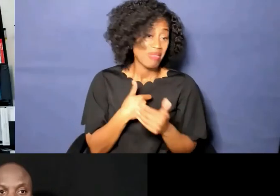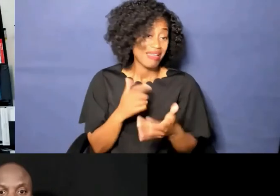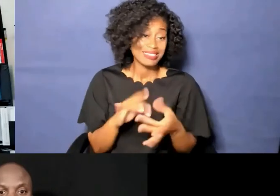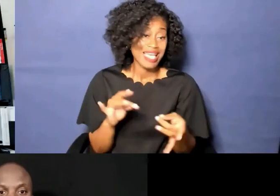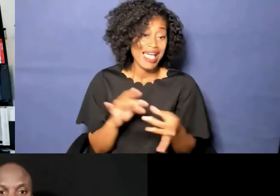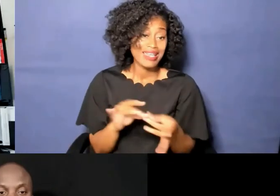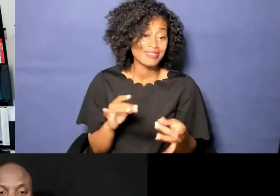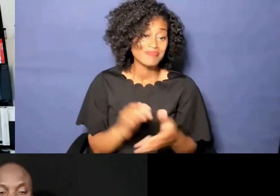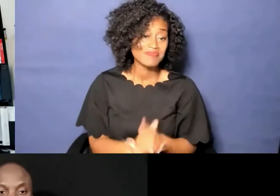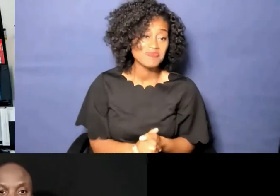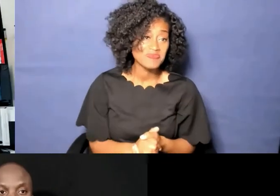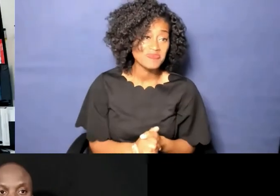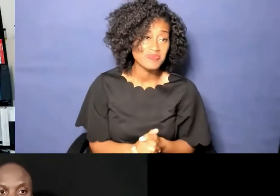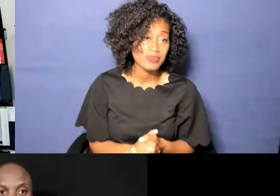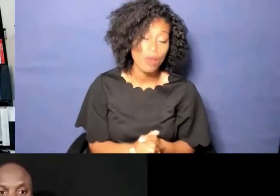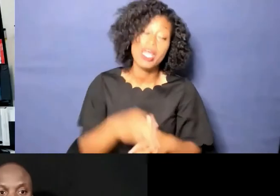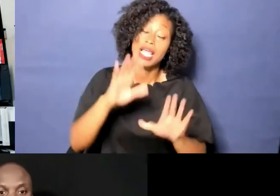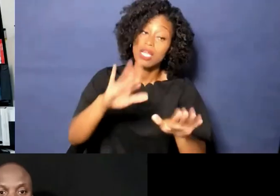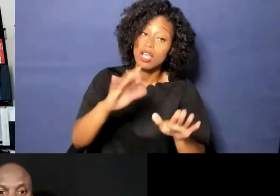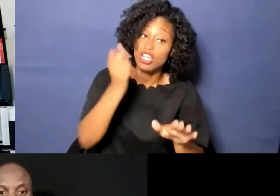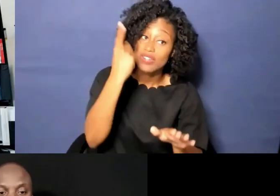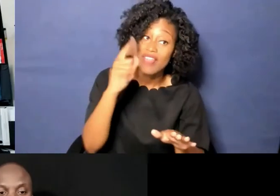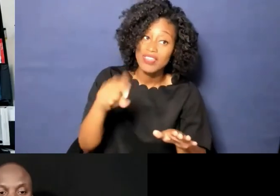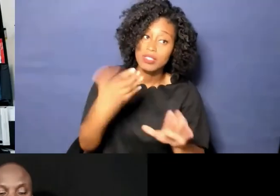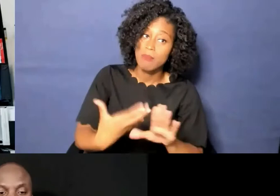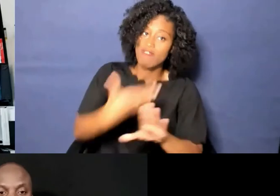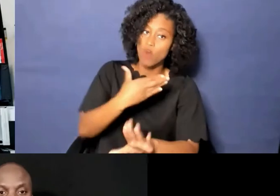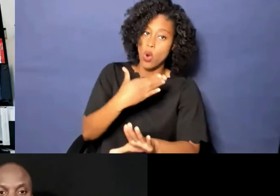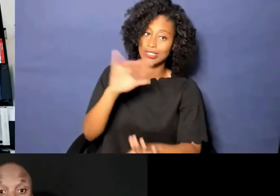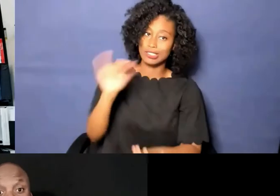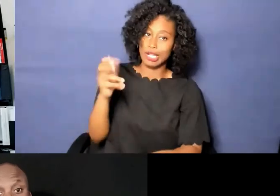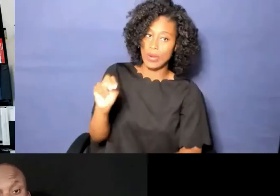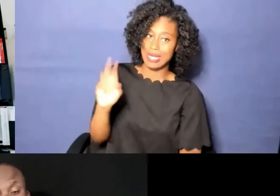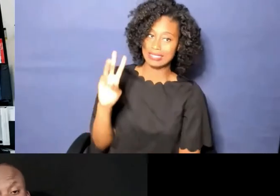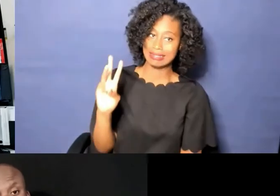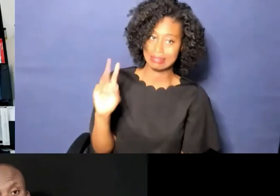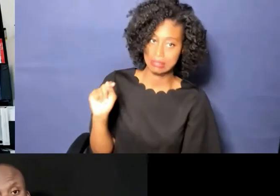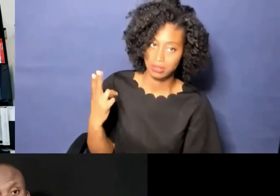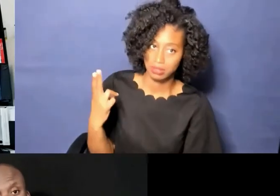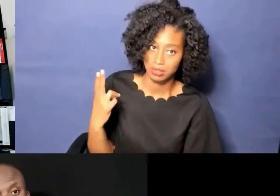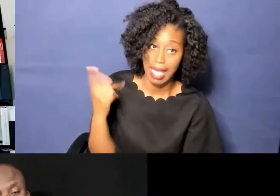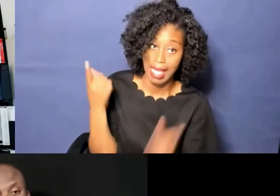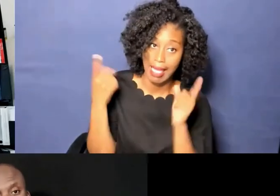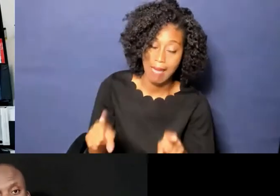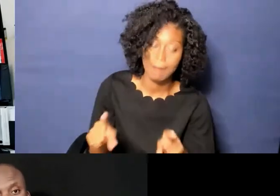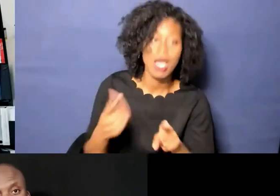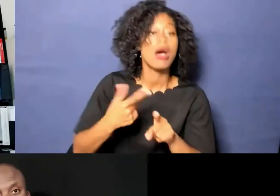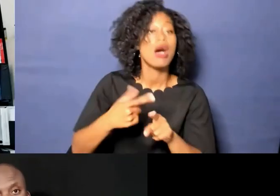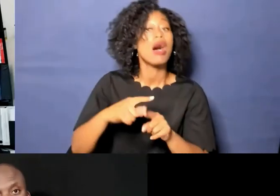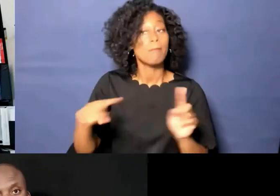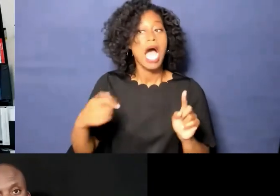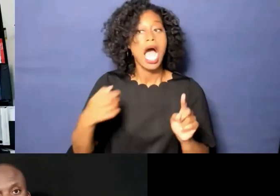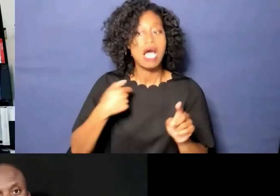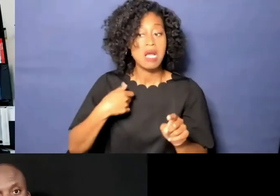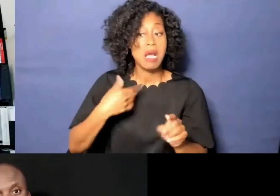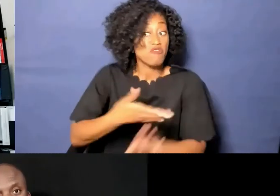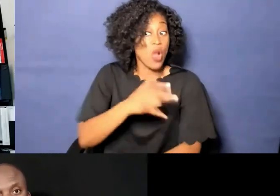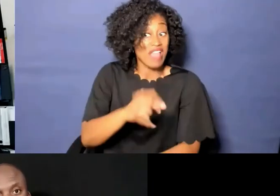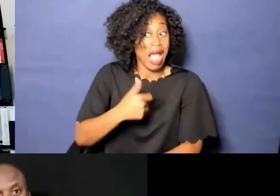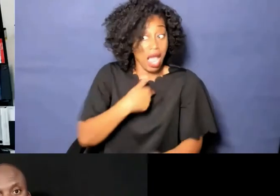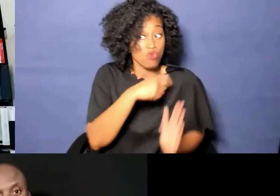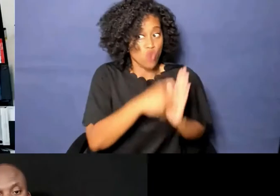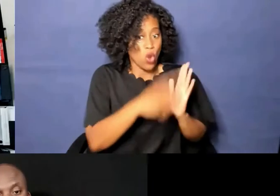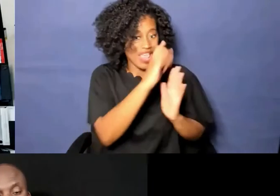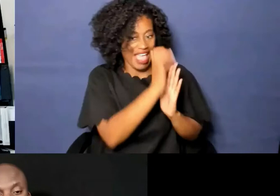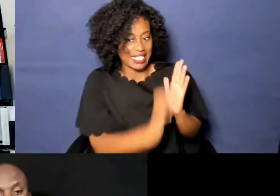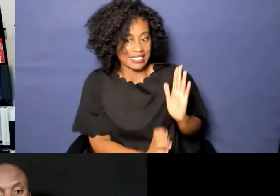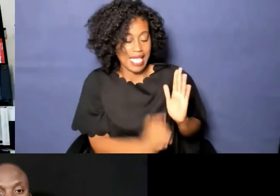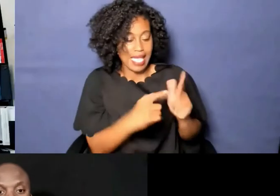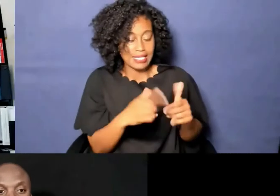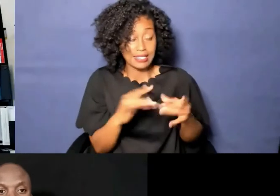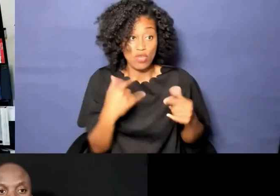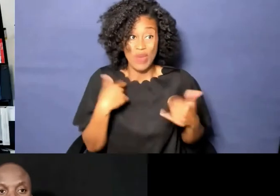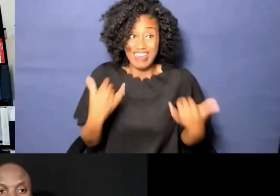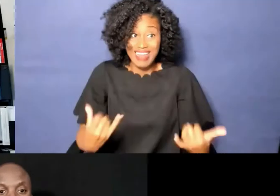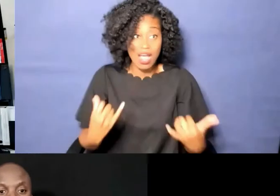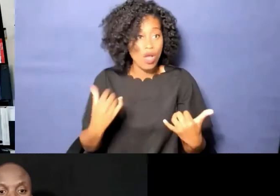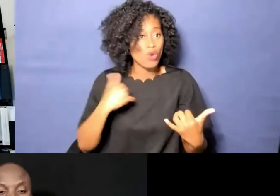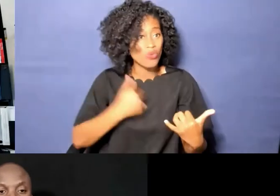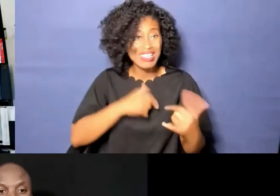and this would be for the January 6 event, that we could be at a point of Civil War, basically.